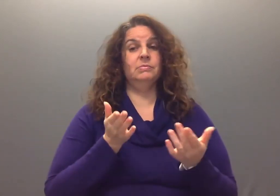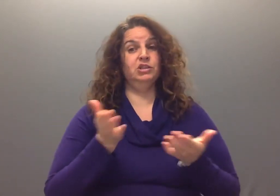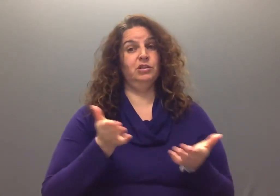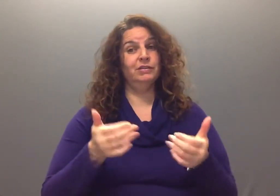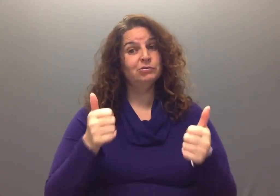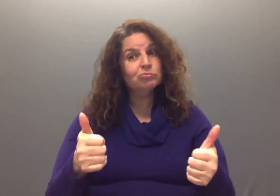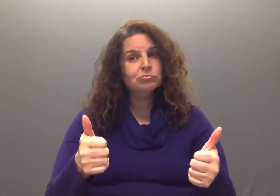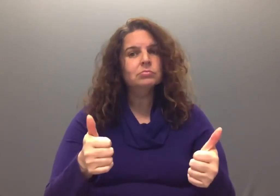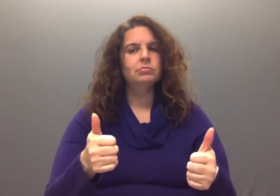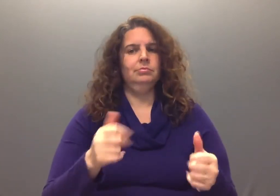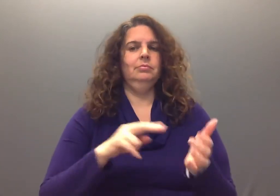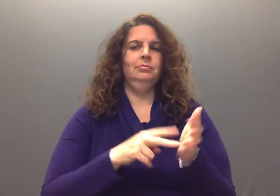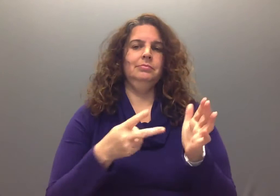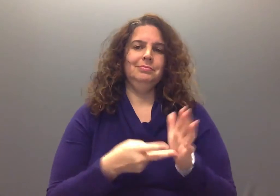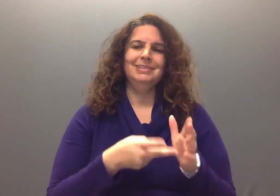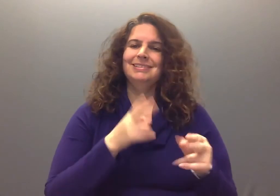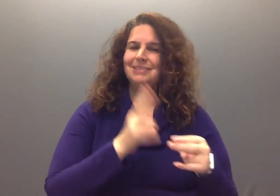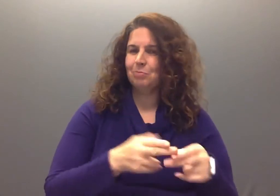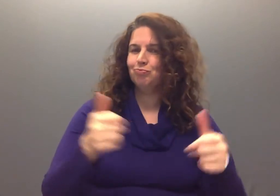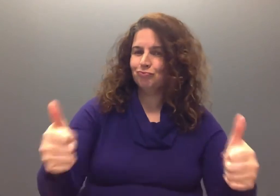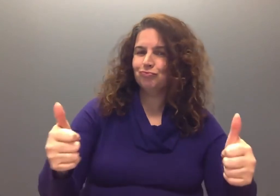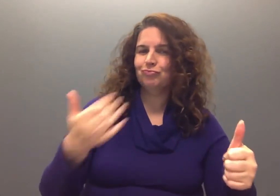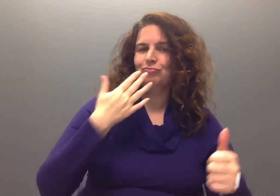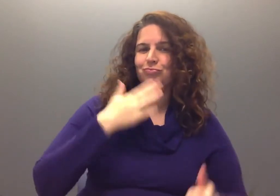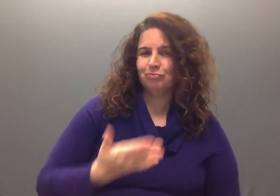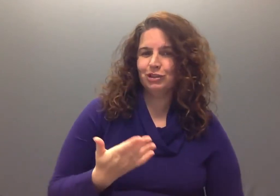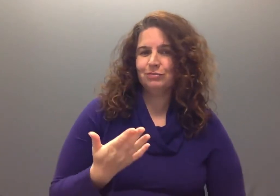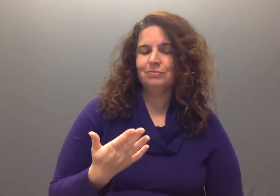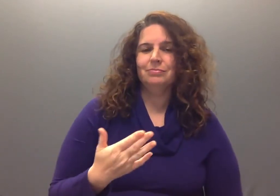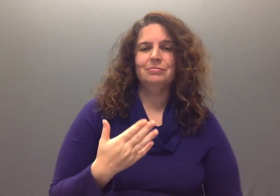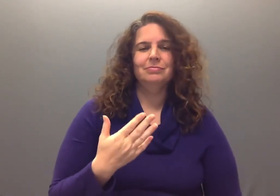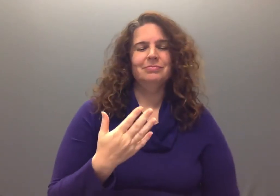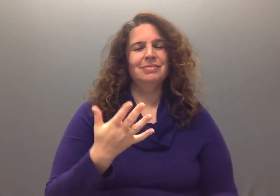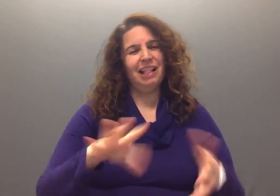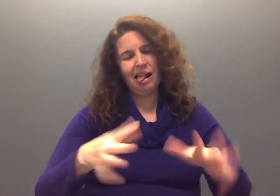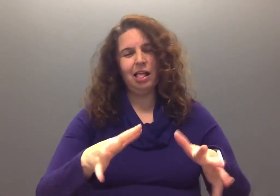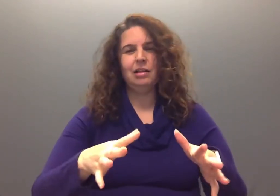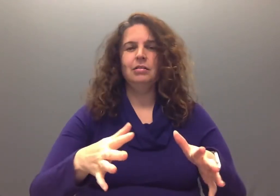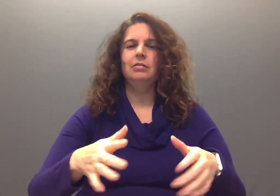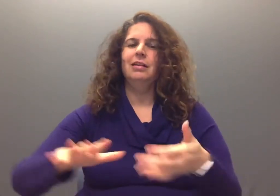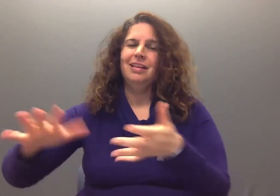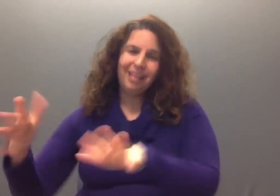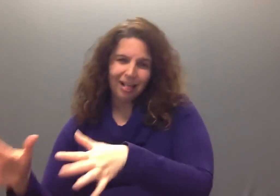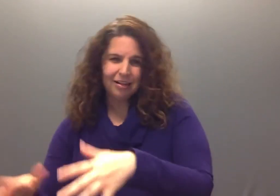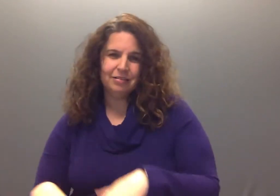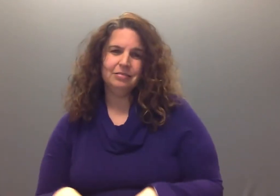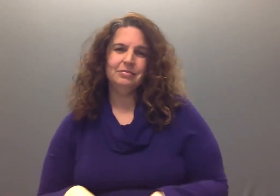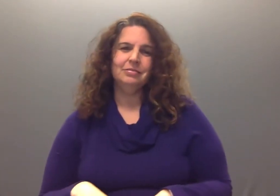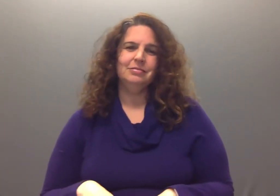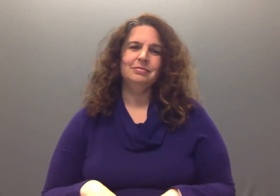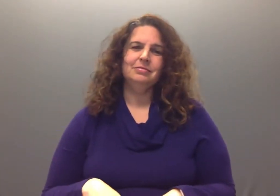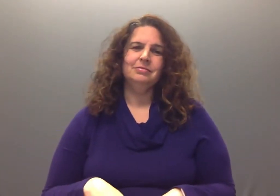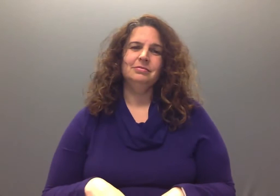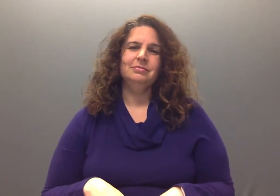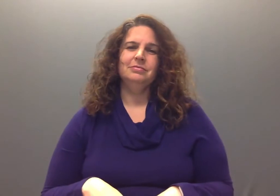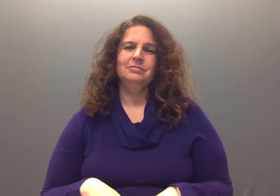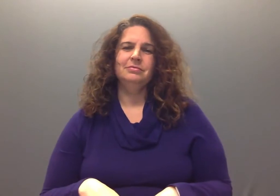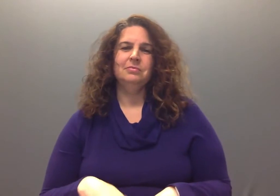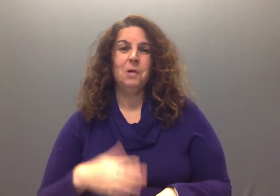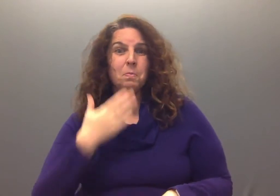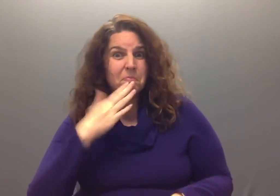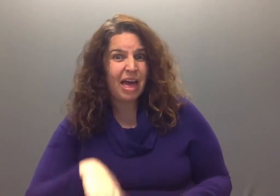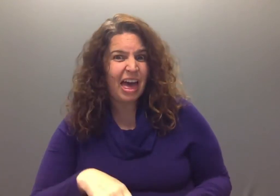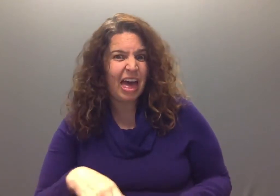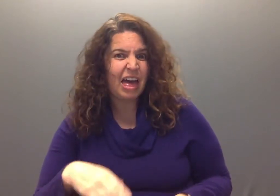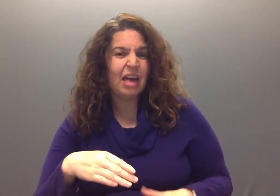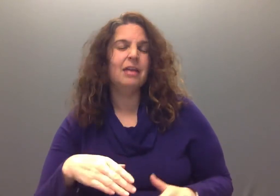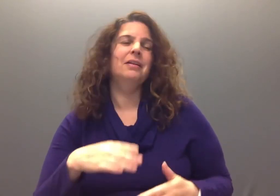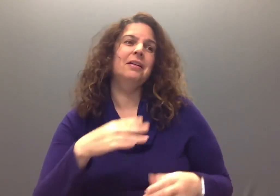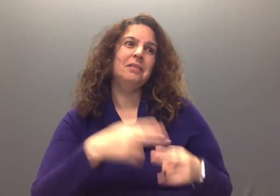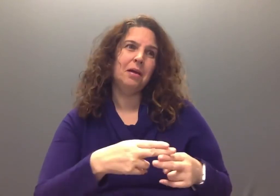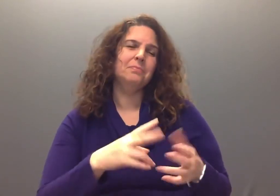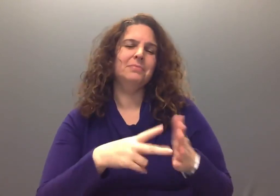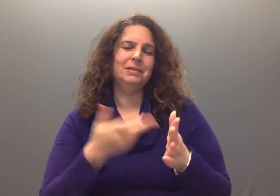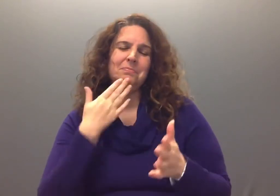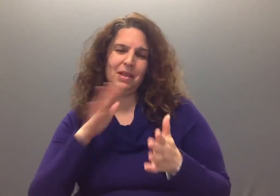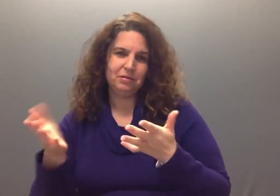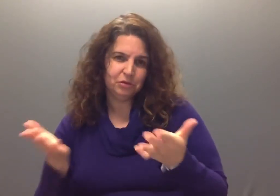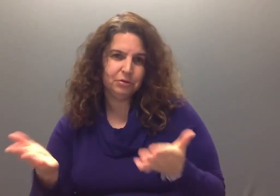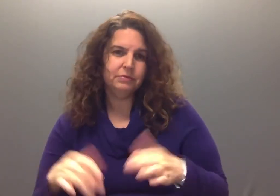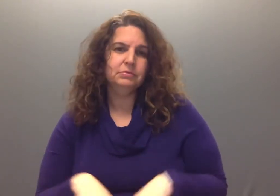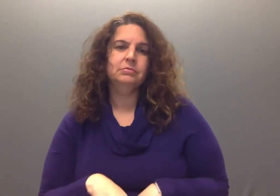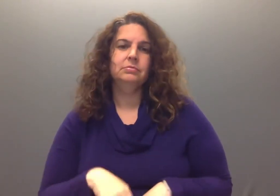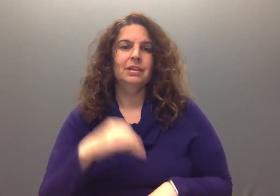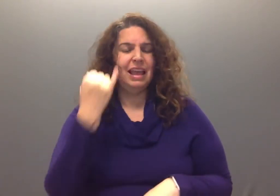The reputation of their brand depends on how well they were able to perform their interpreting task whether good or bad.